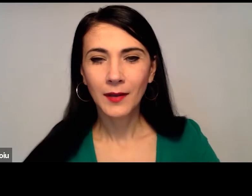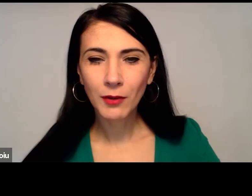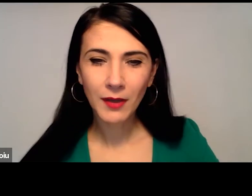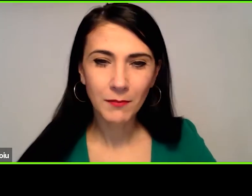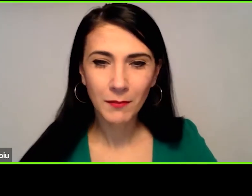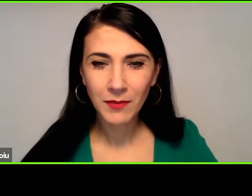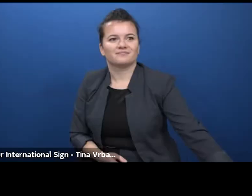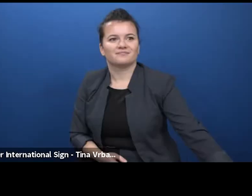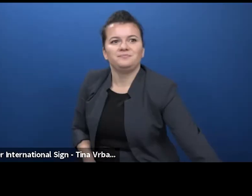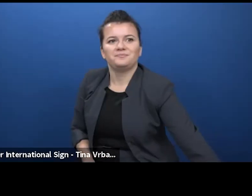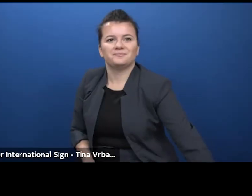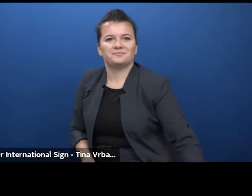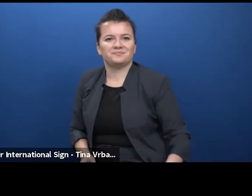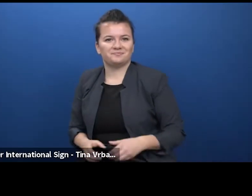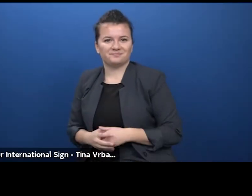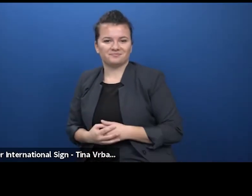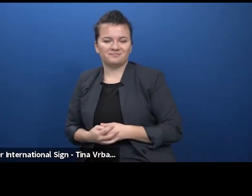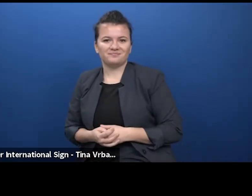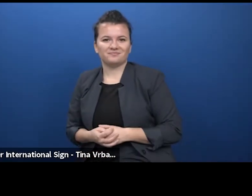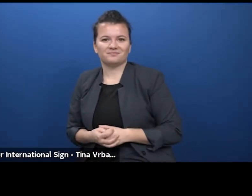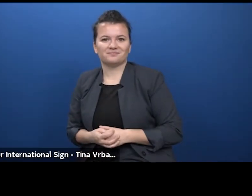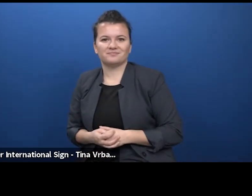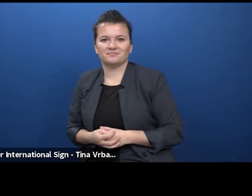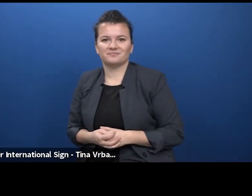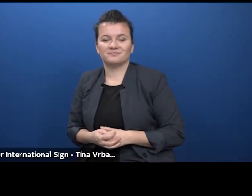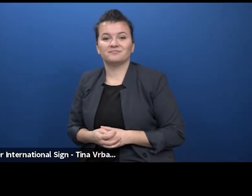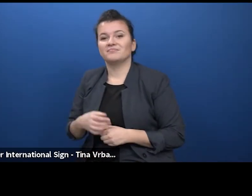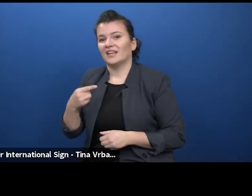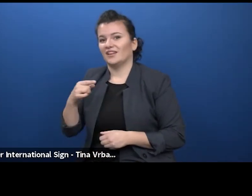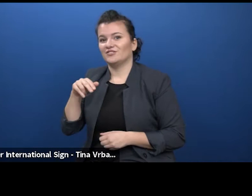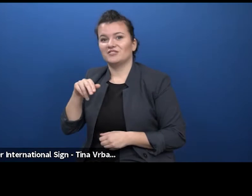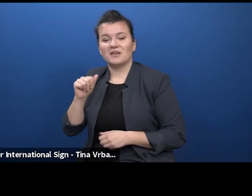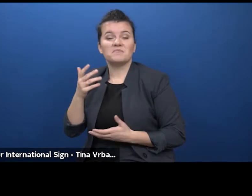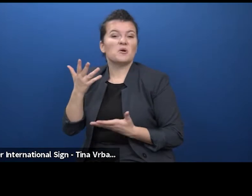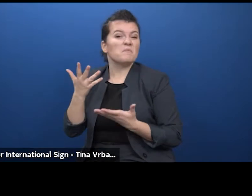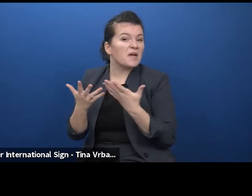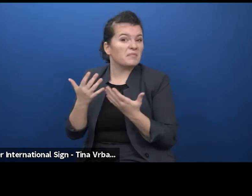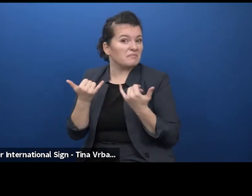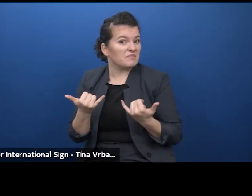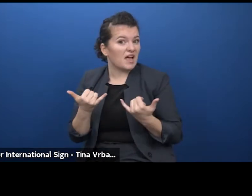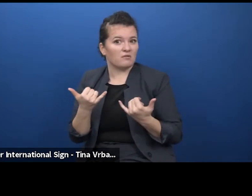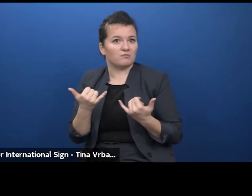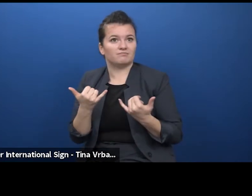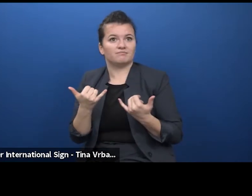Okay maybe in the meantime we can just say a few words about this day which is entitled: